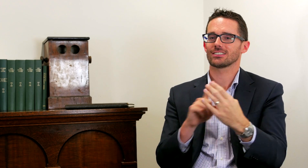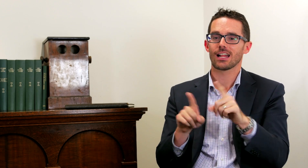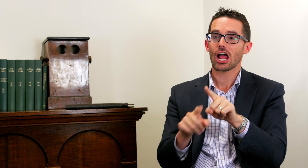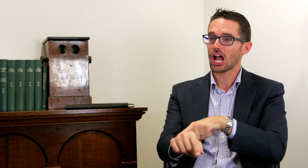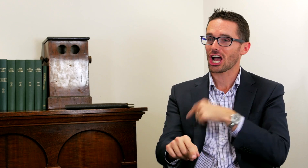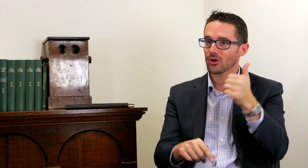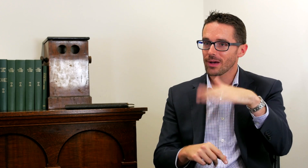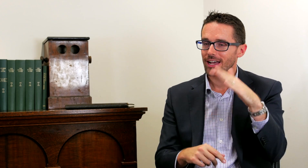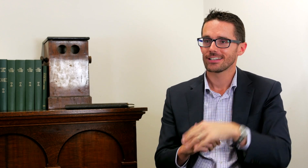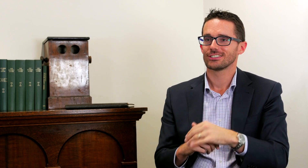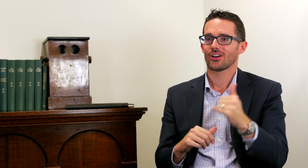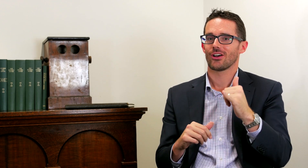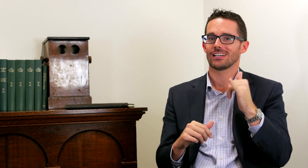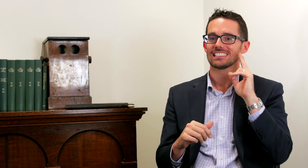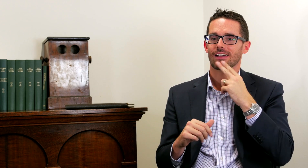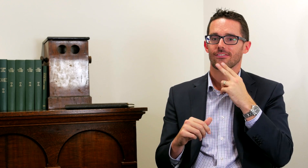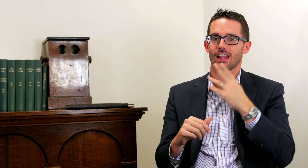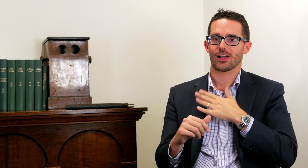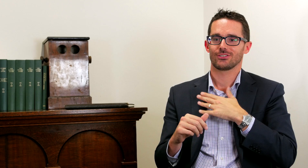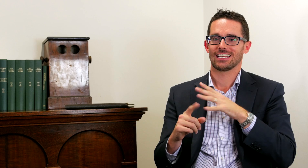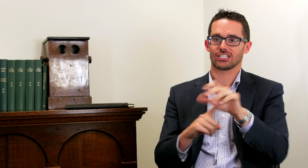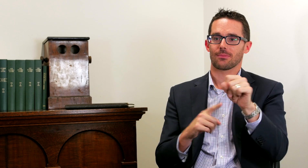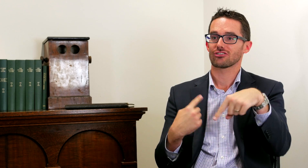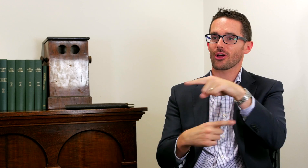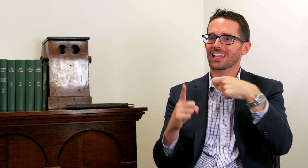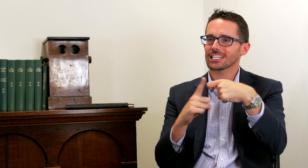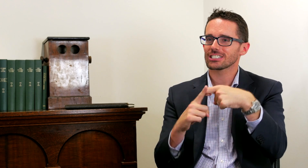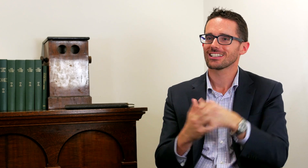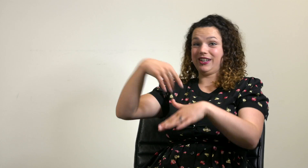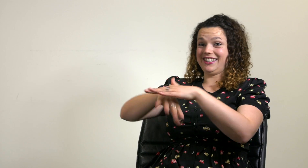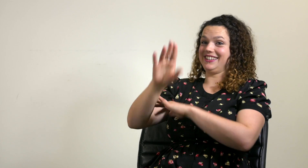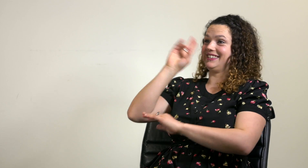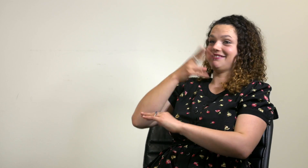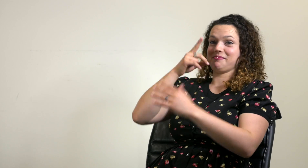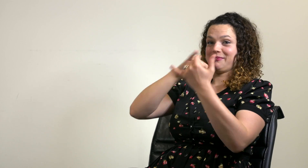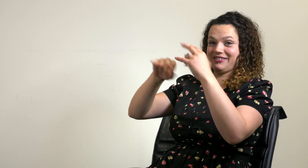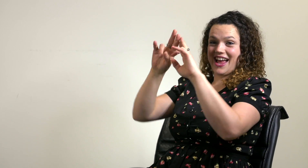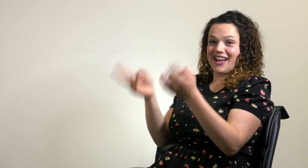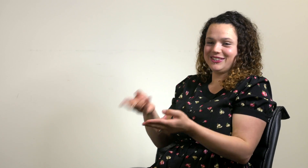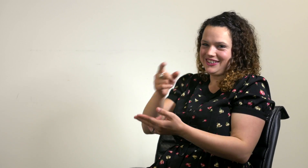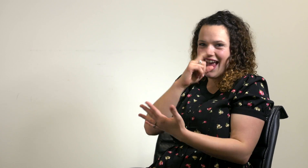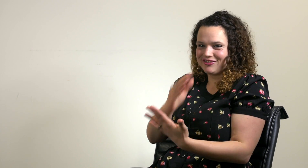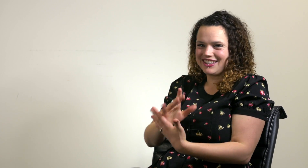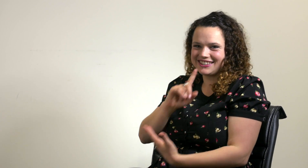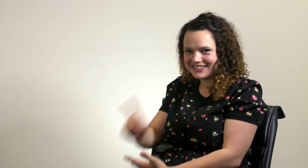things like the long goodbye and also people catching up within the context of the kitchen. If you are in a deaf person's house